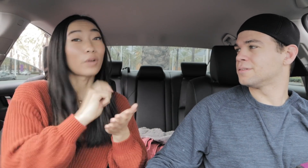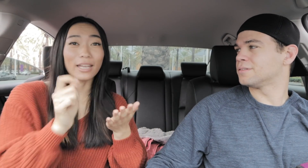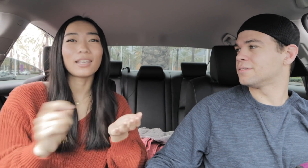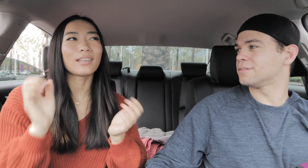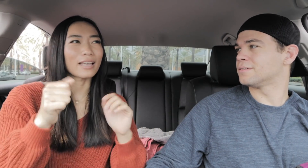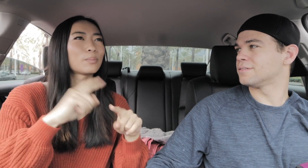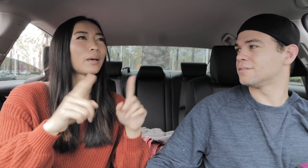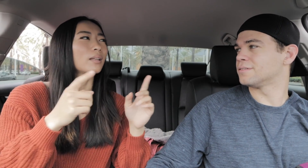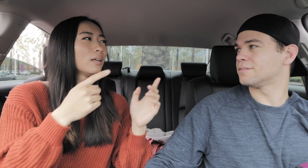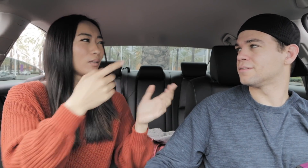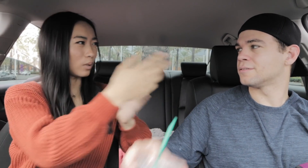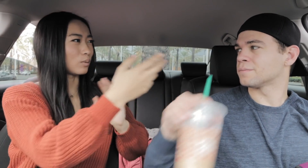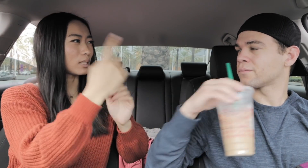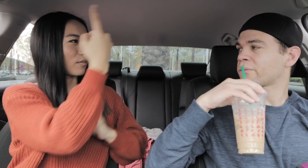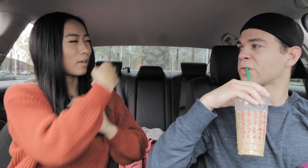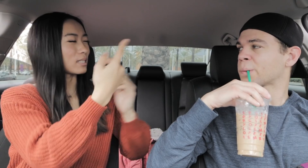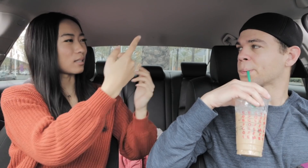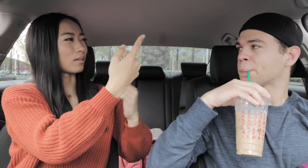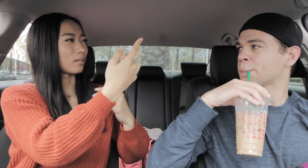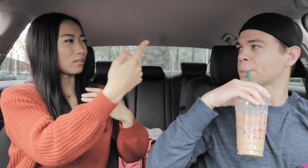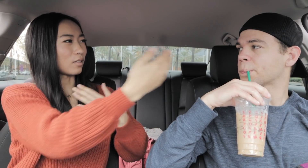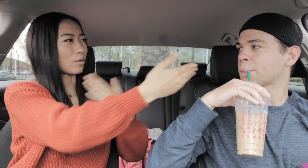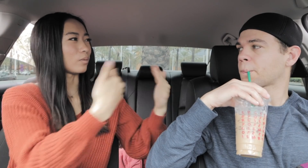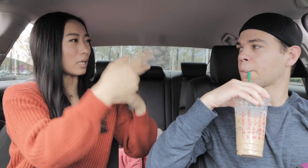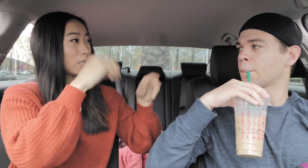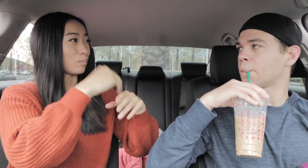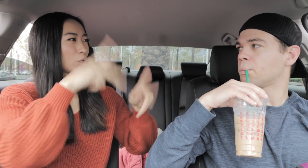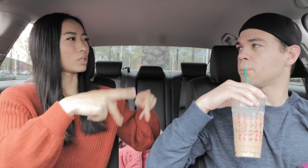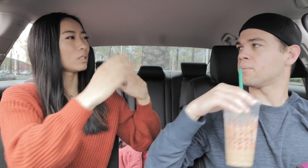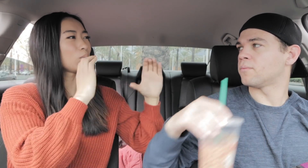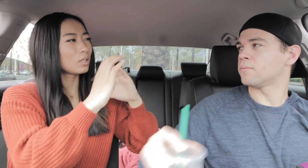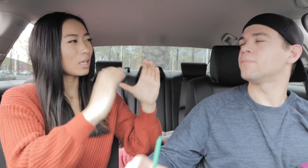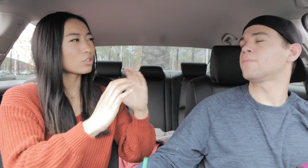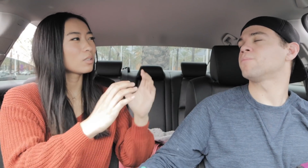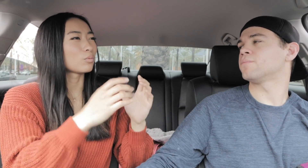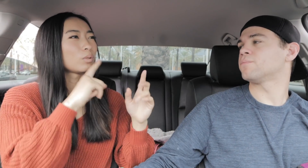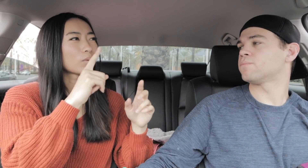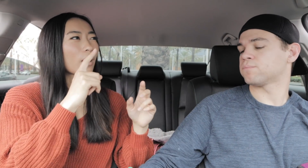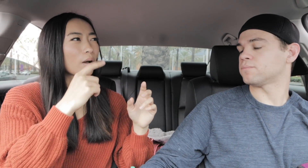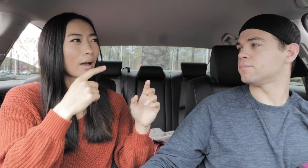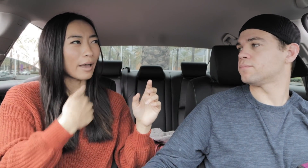On writing yes, but when it was like face to it you know, in person communication and we